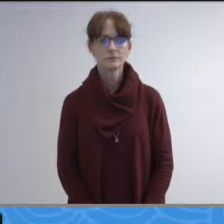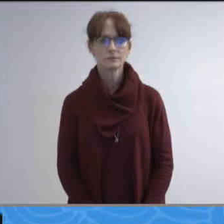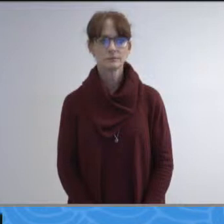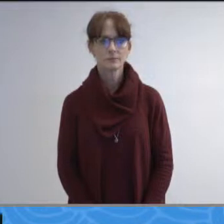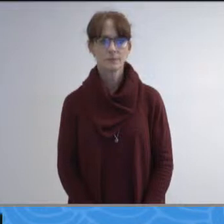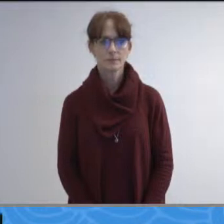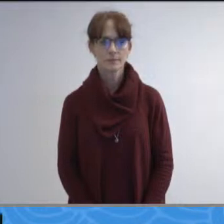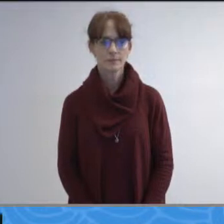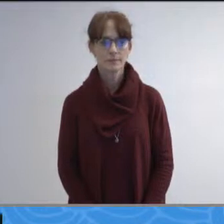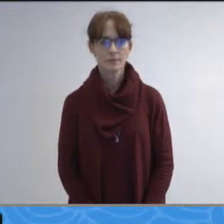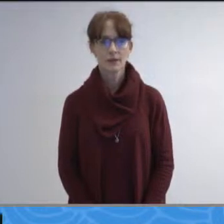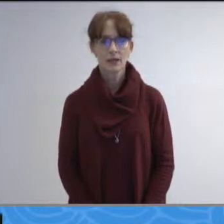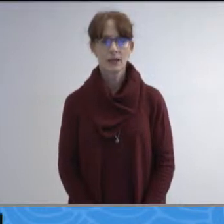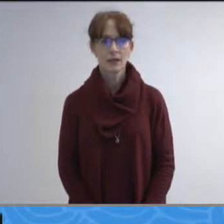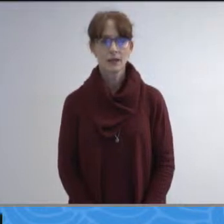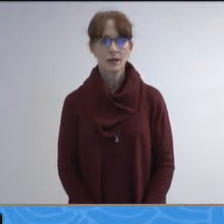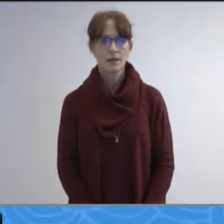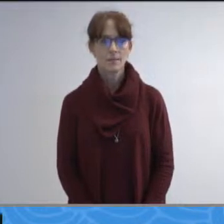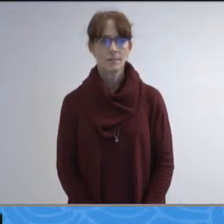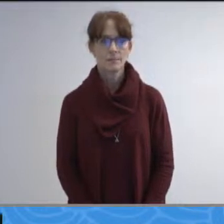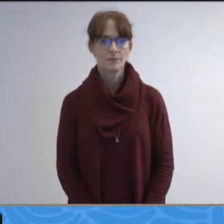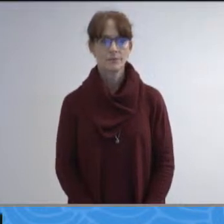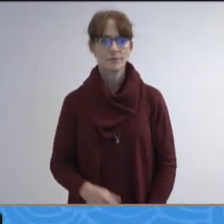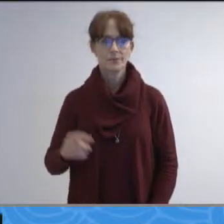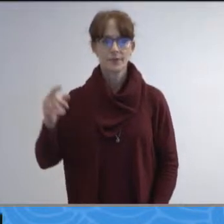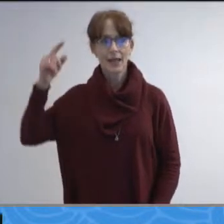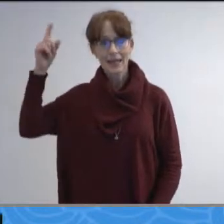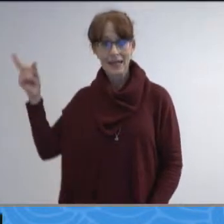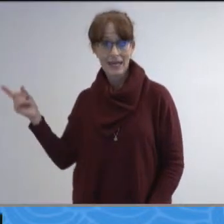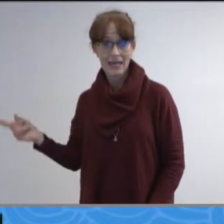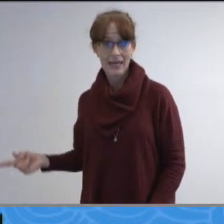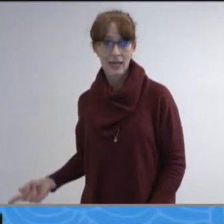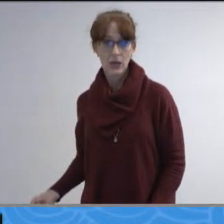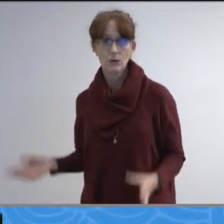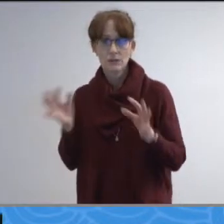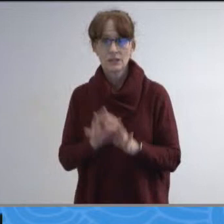So here are some key takeaways about the i-Ready Diagnostic.